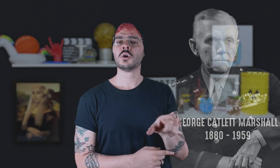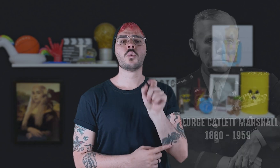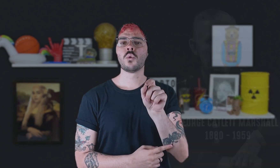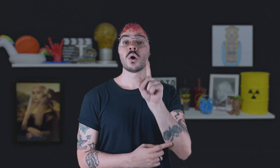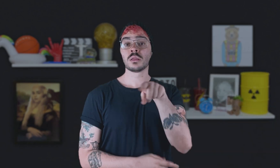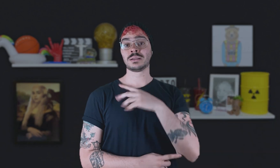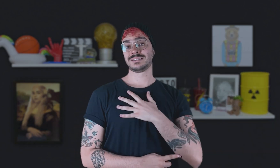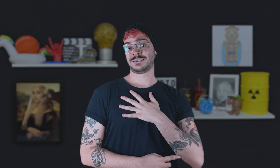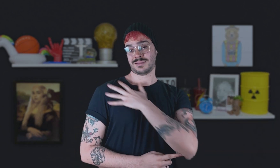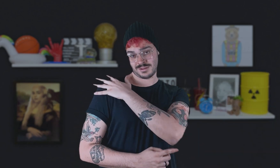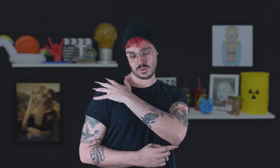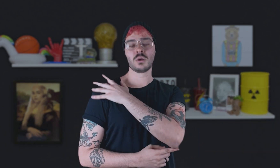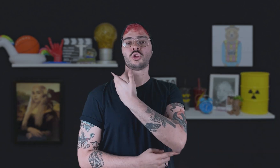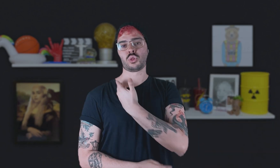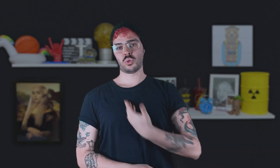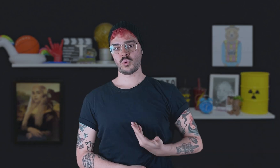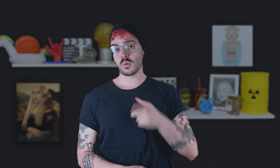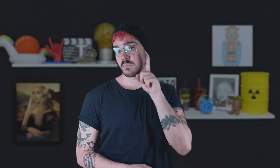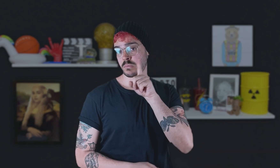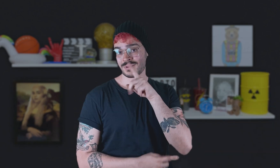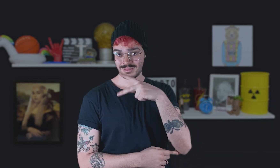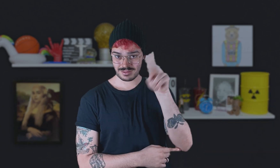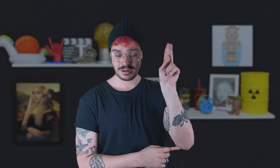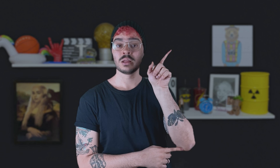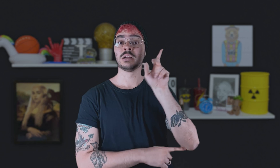US Secretary of State,